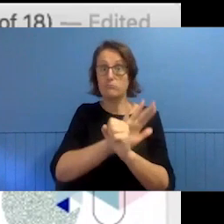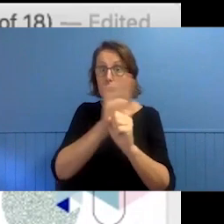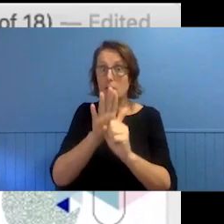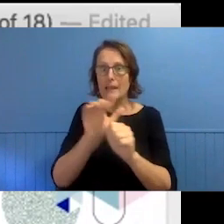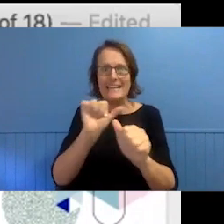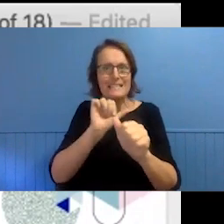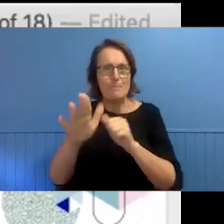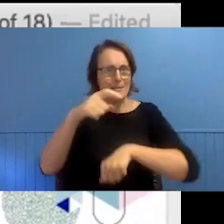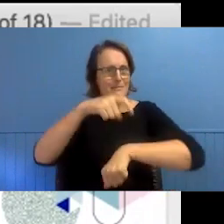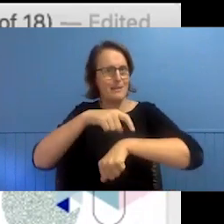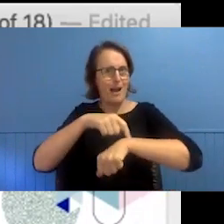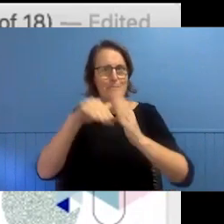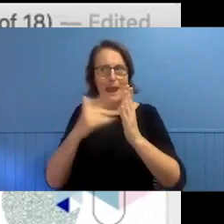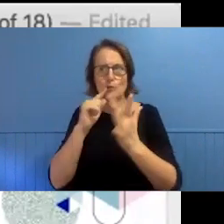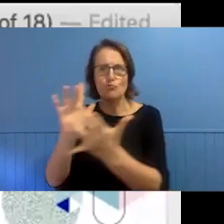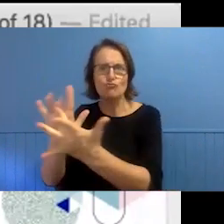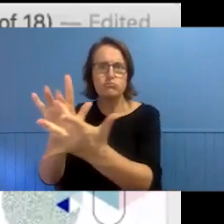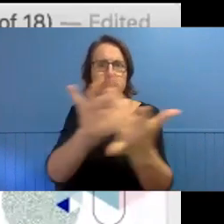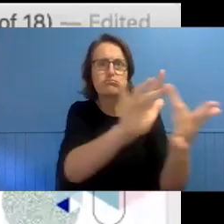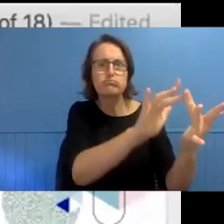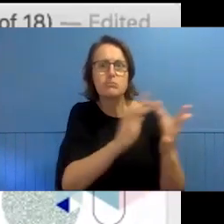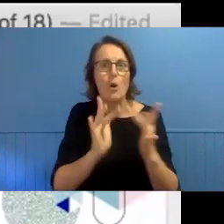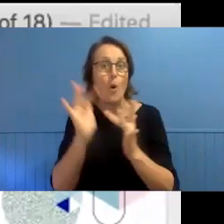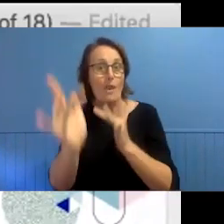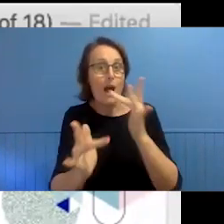there are more people online, spending more time online, engaging